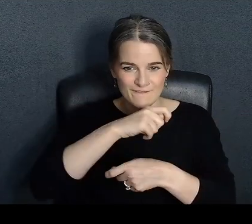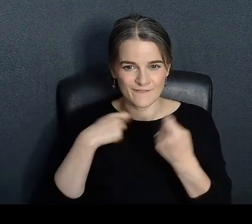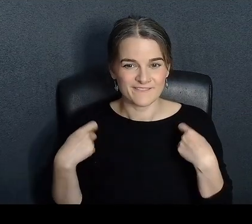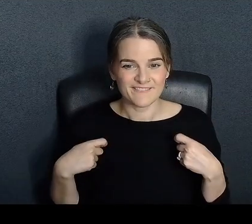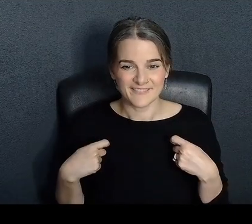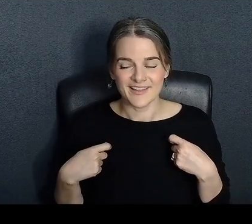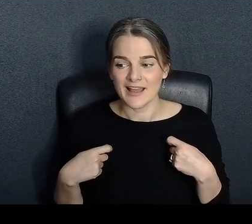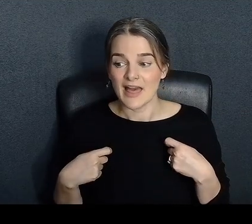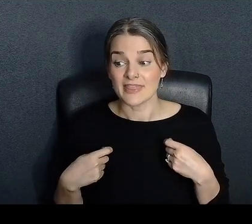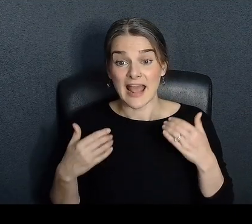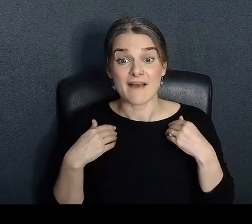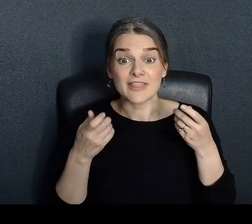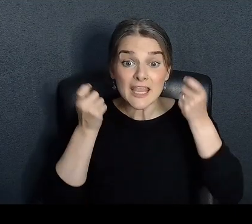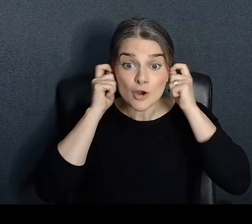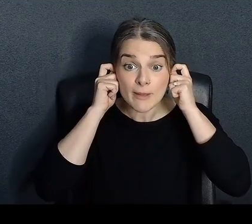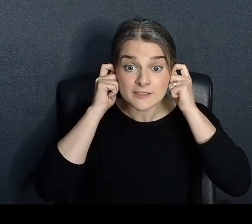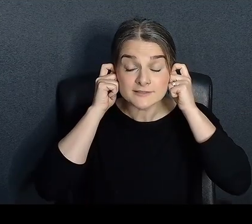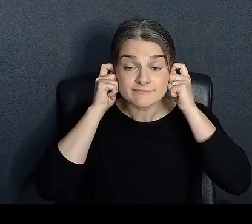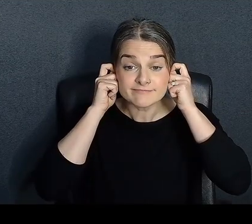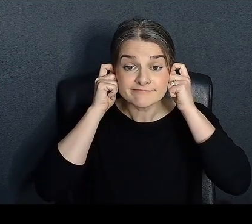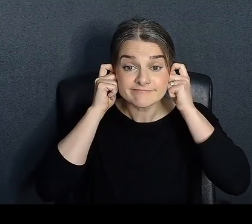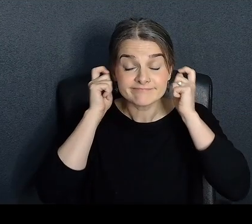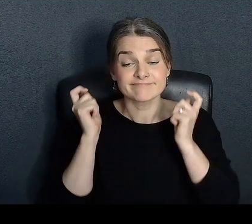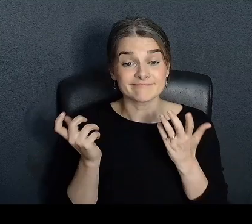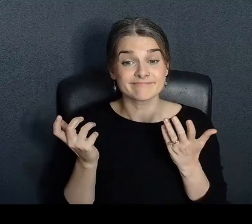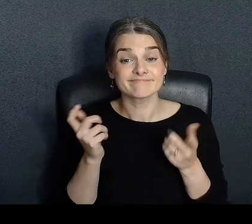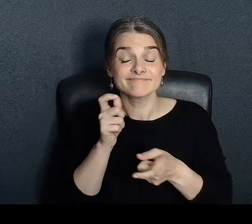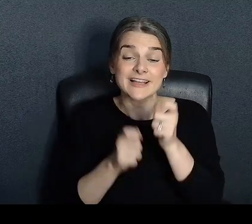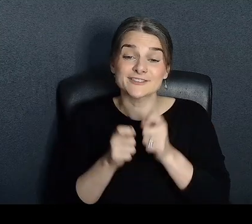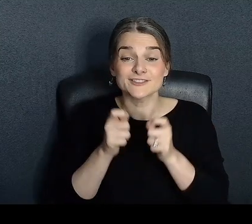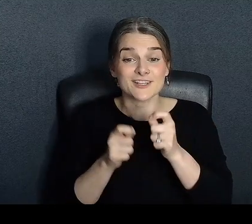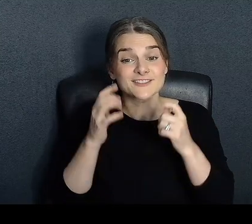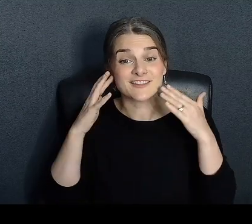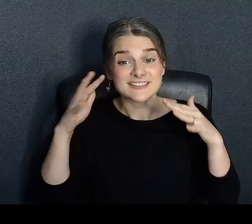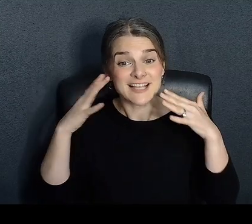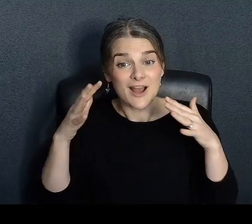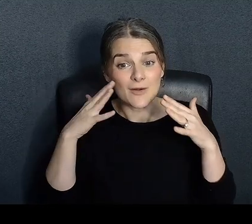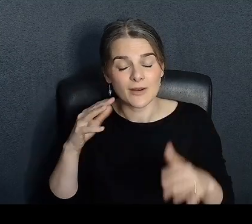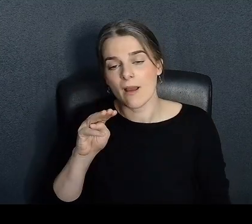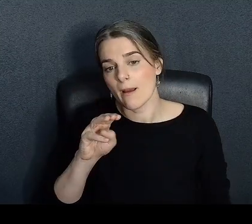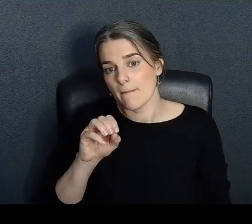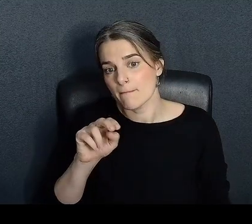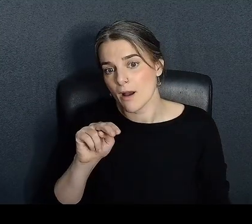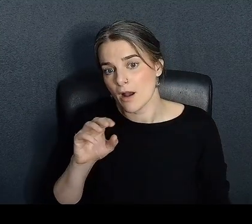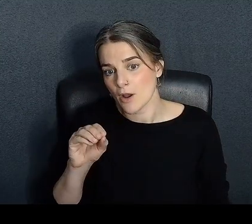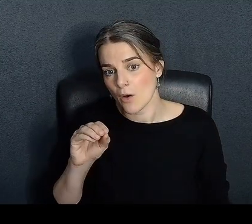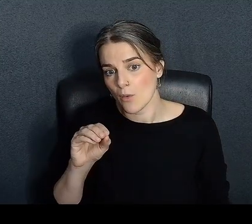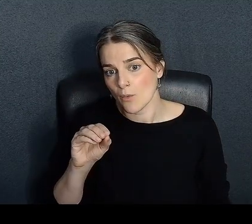be able to adjust the sound. And also mono directional and omnidirectional.